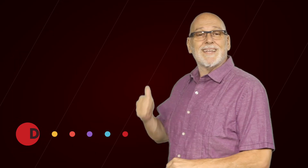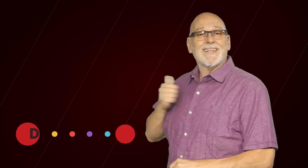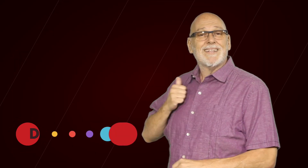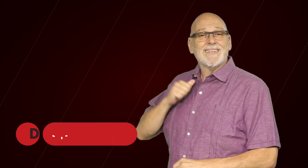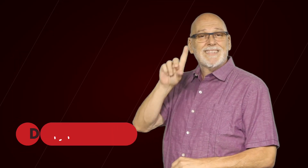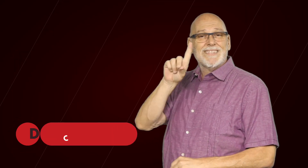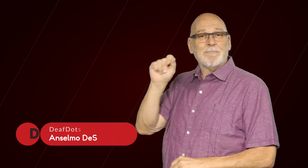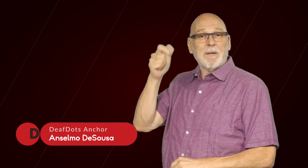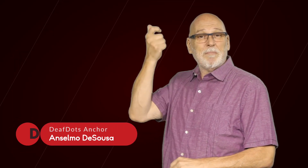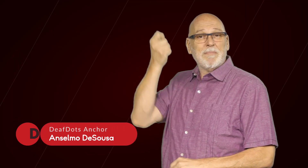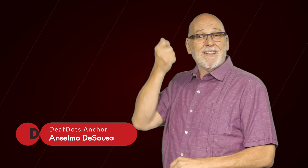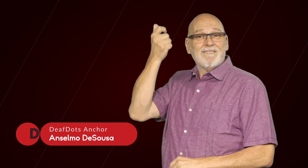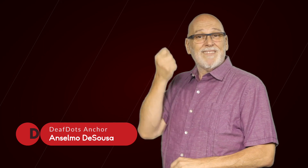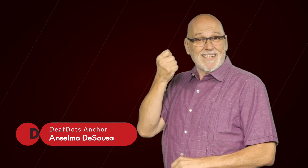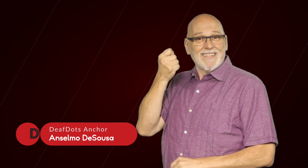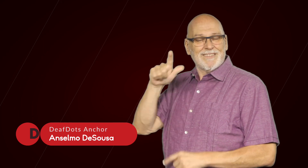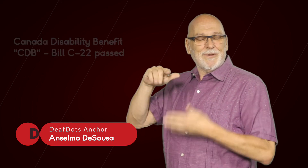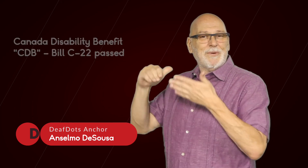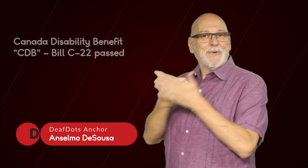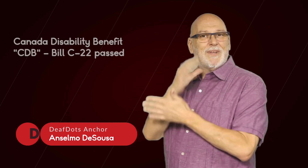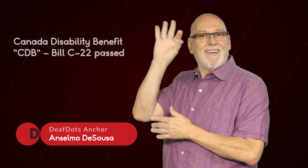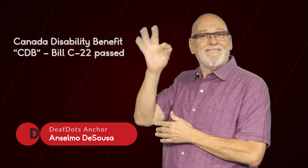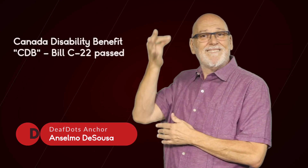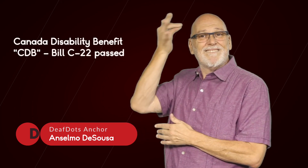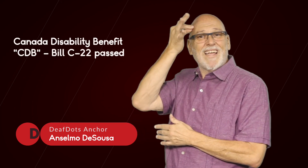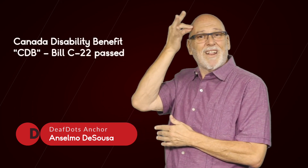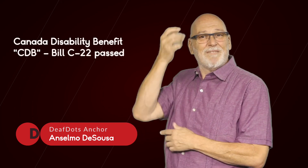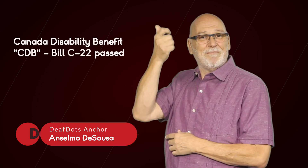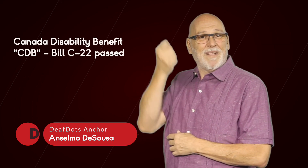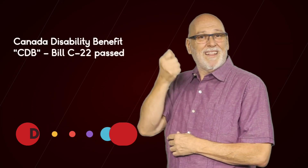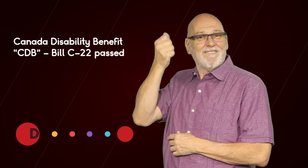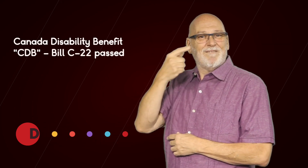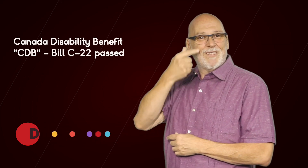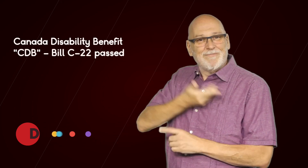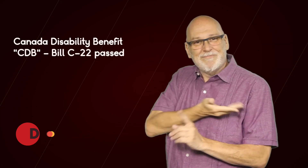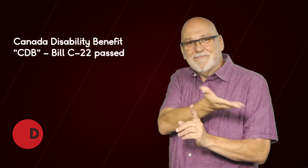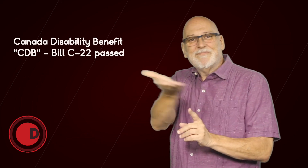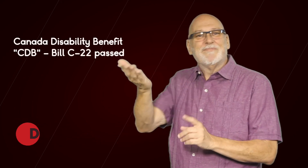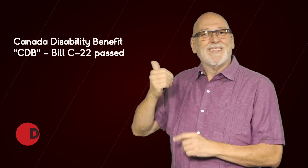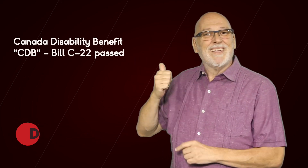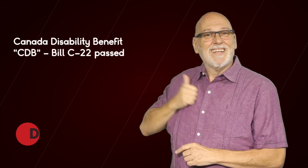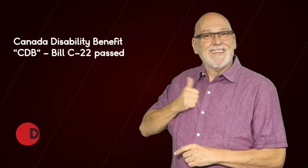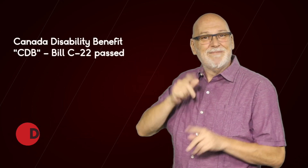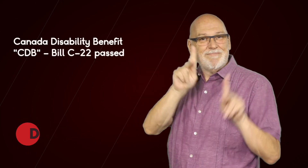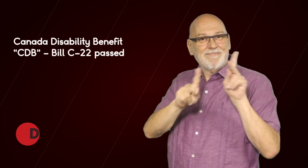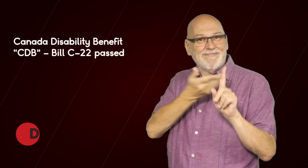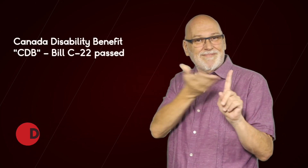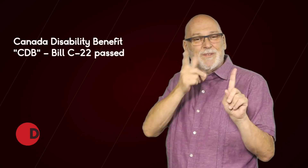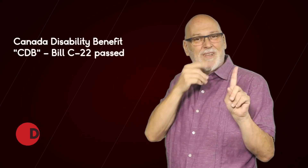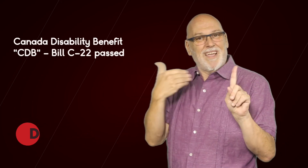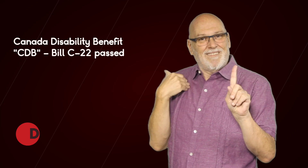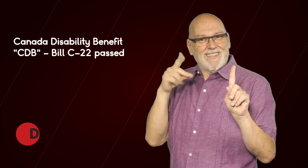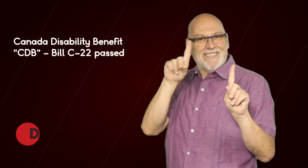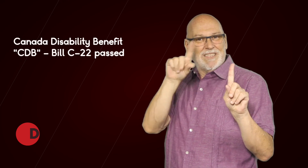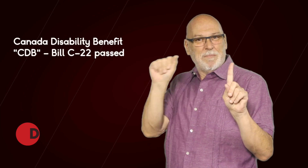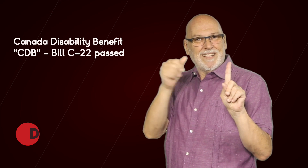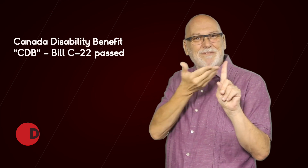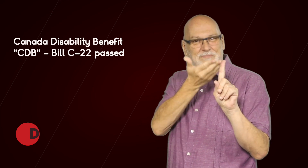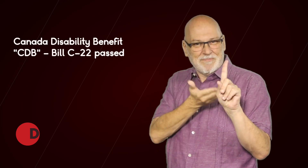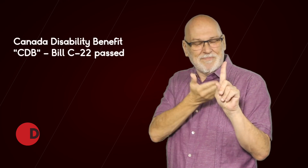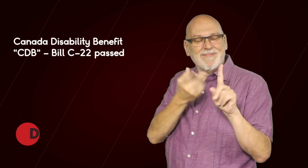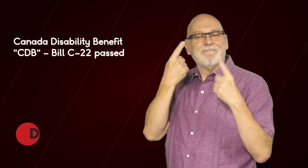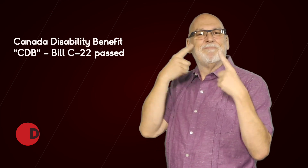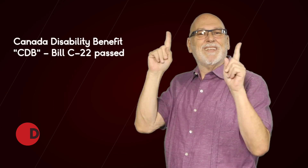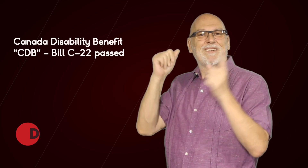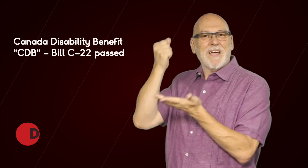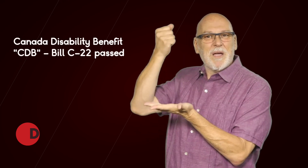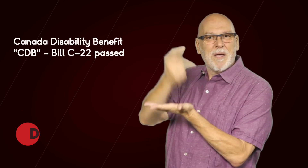[ANSELMO]: The Canada Disability Benefit, a new federal benefit for Canadians